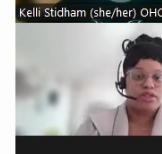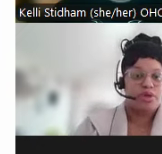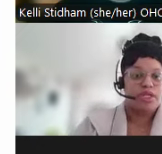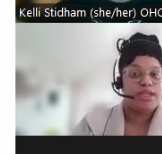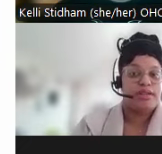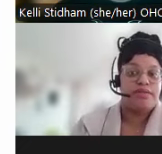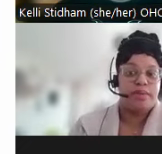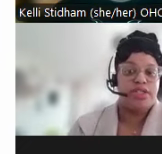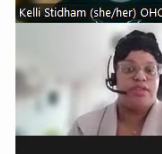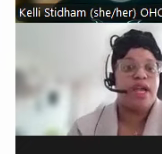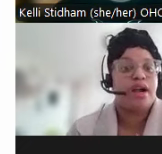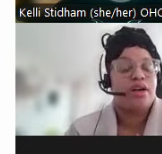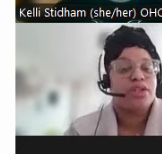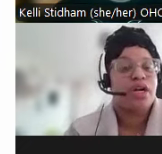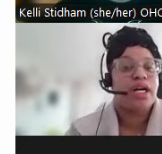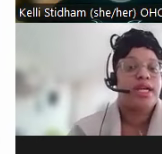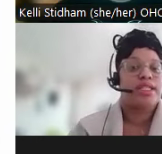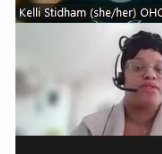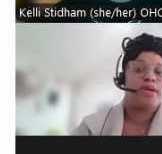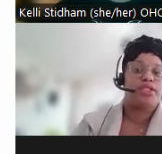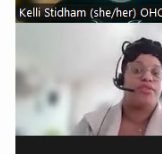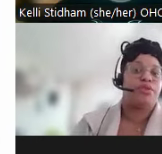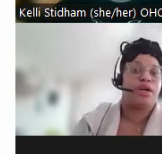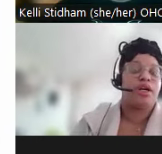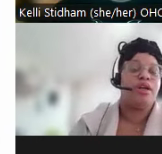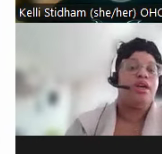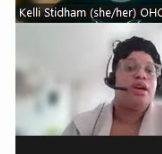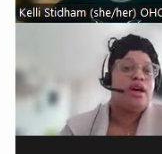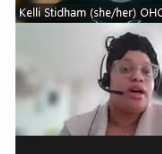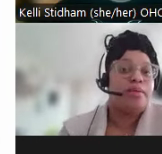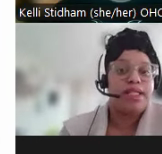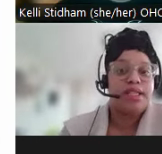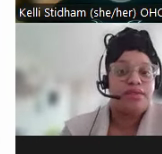more detailed information on there. also